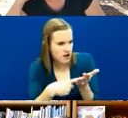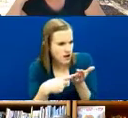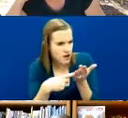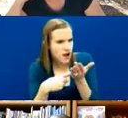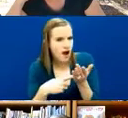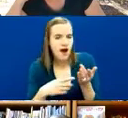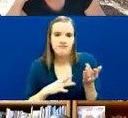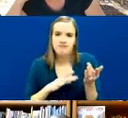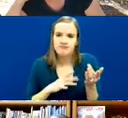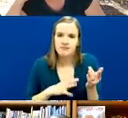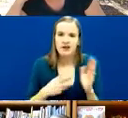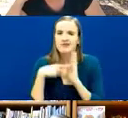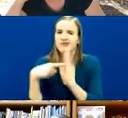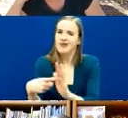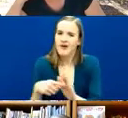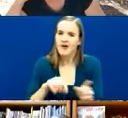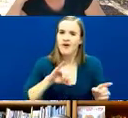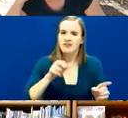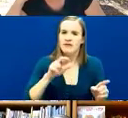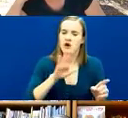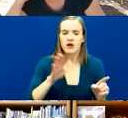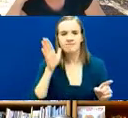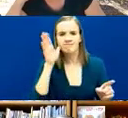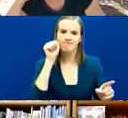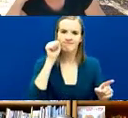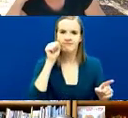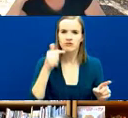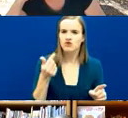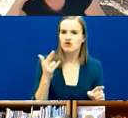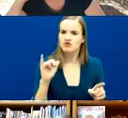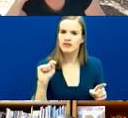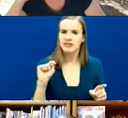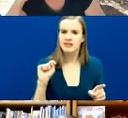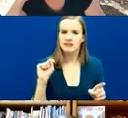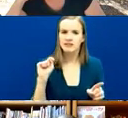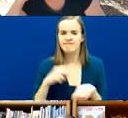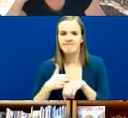and determination that Jennifer showed in this illustration, which is one that